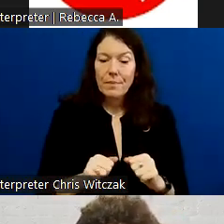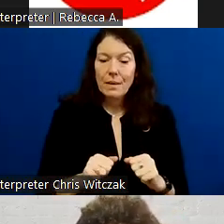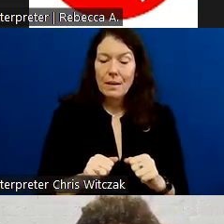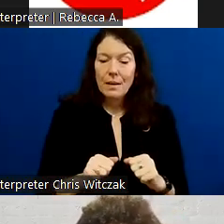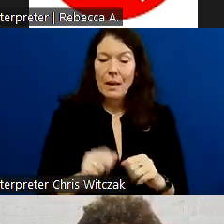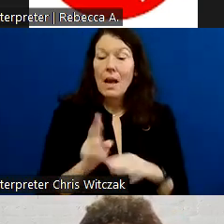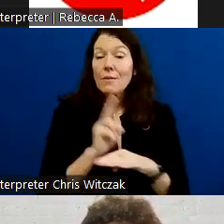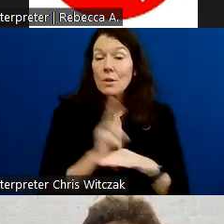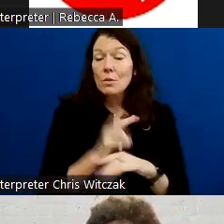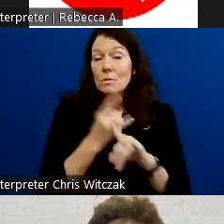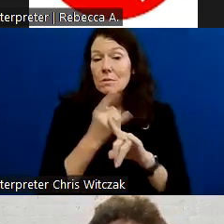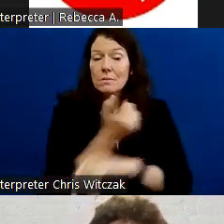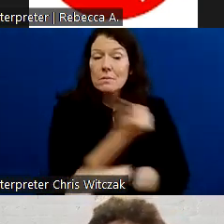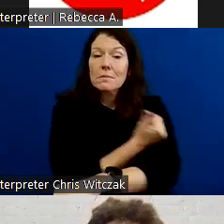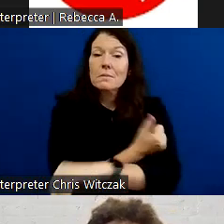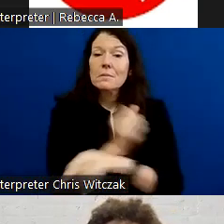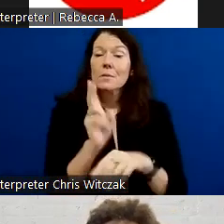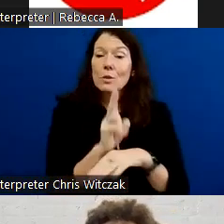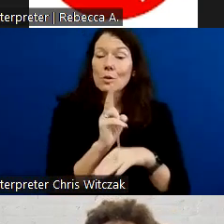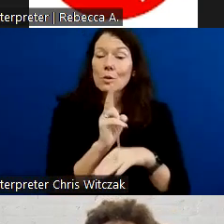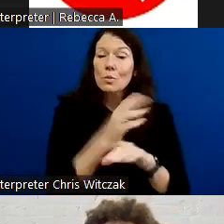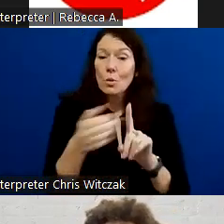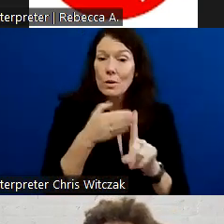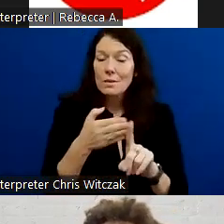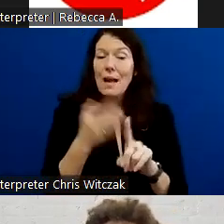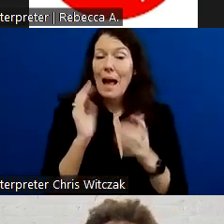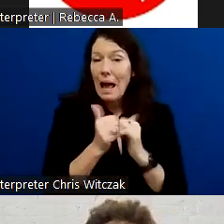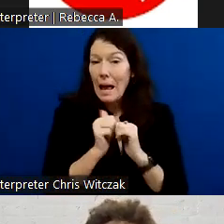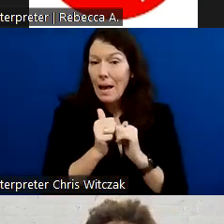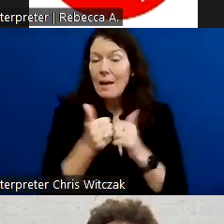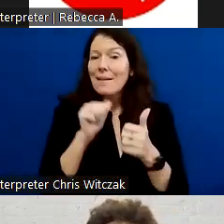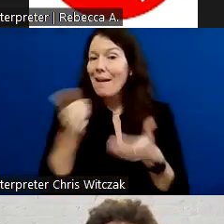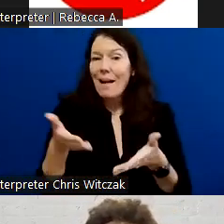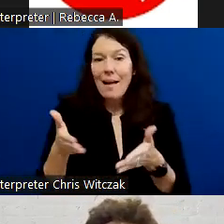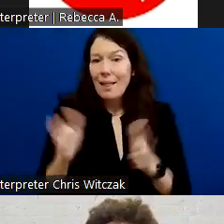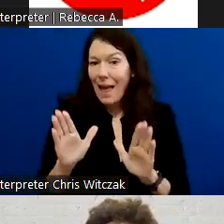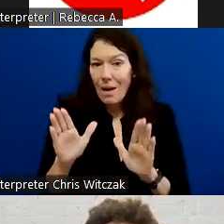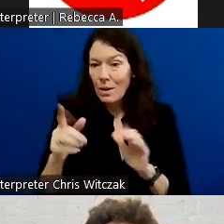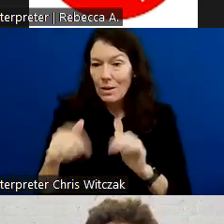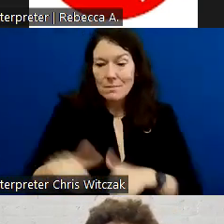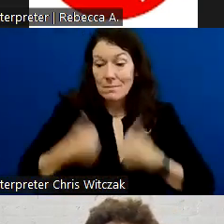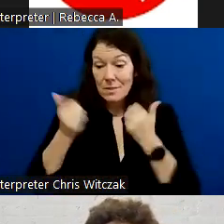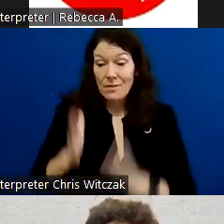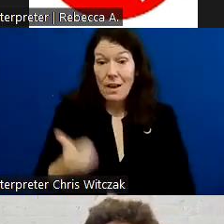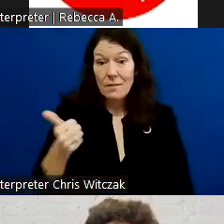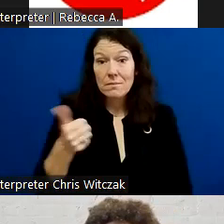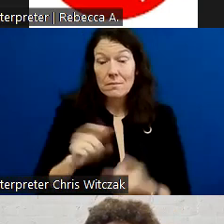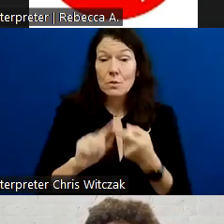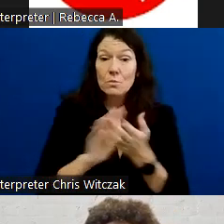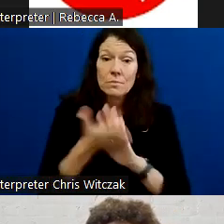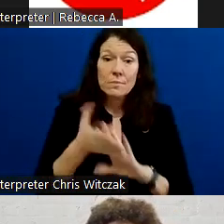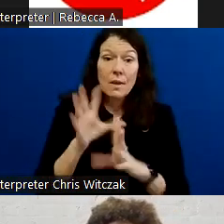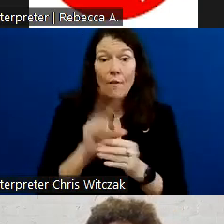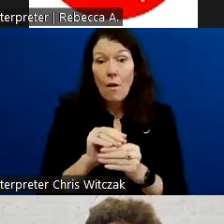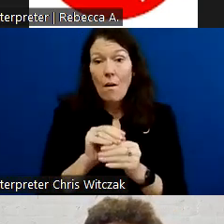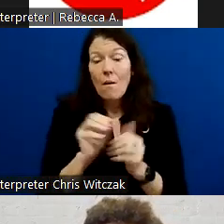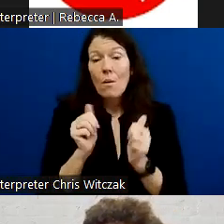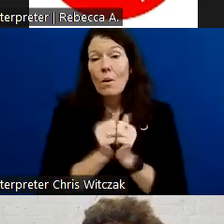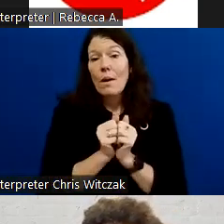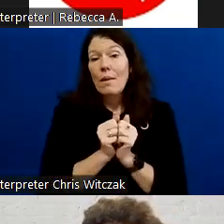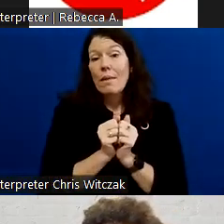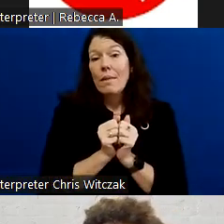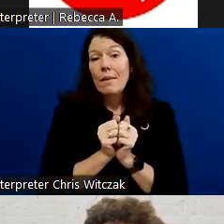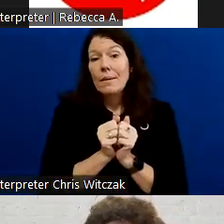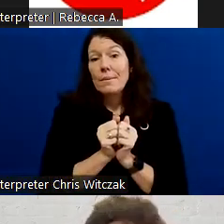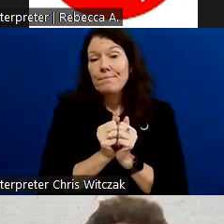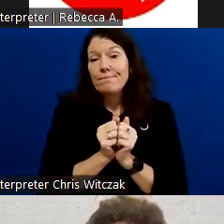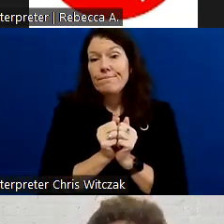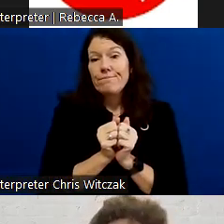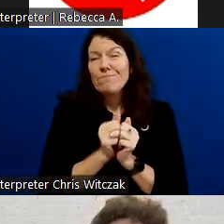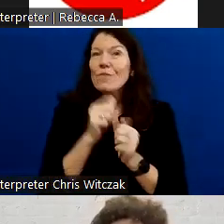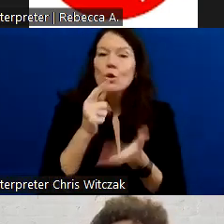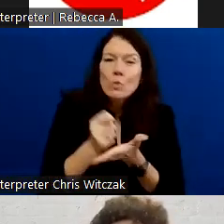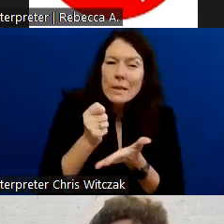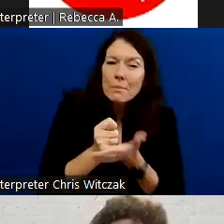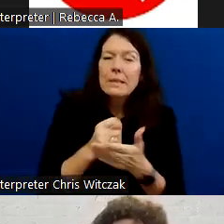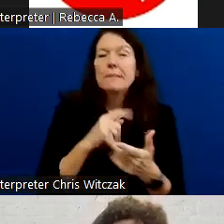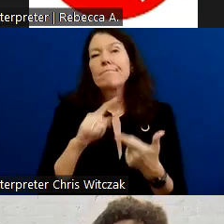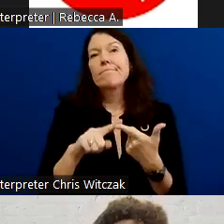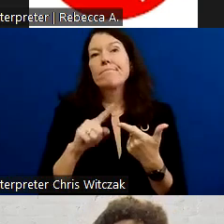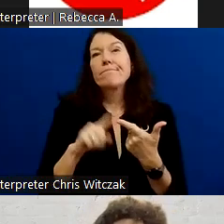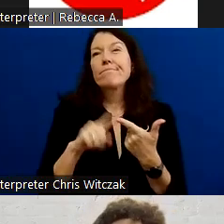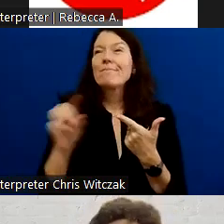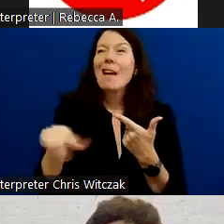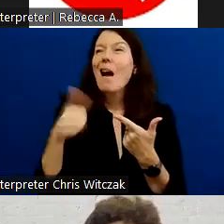use coercion is not allowing um survivors to engage in um not just treatment but other